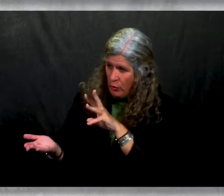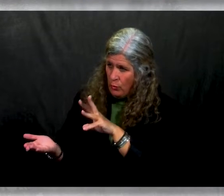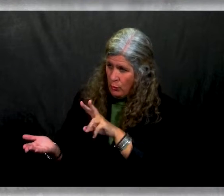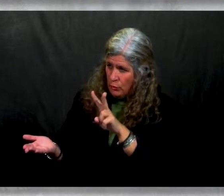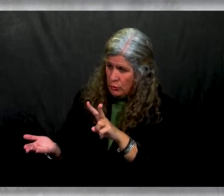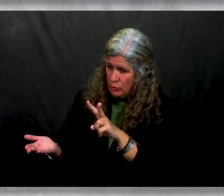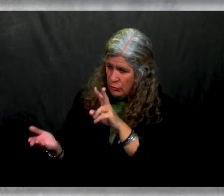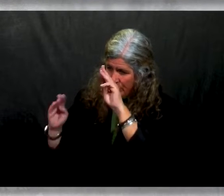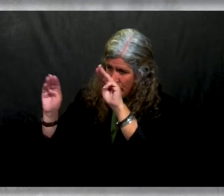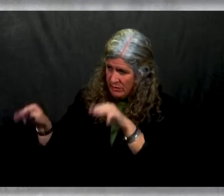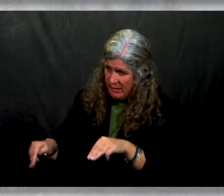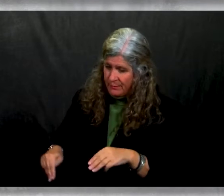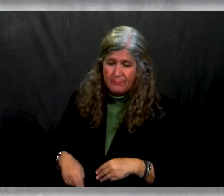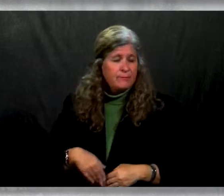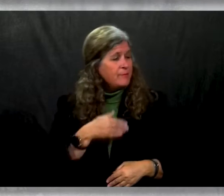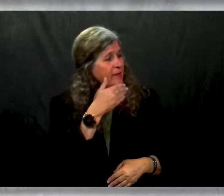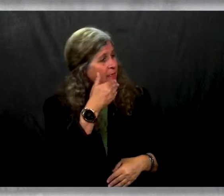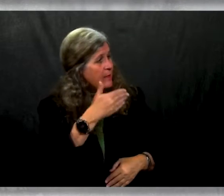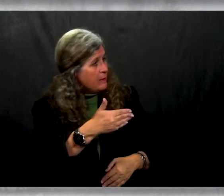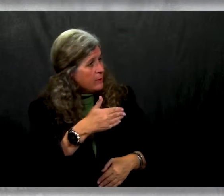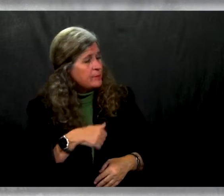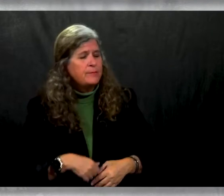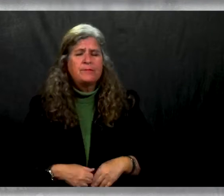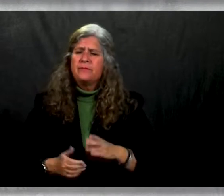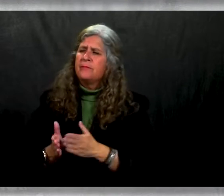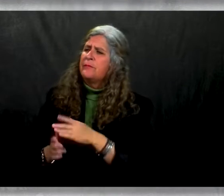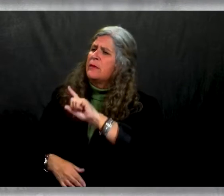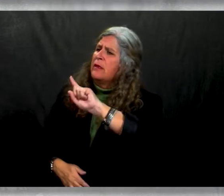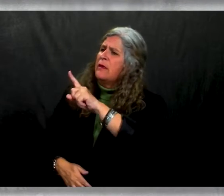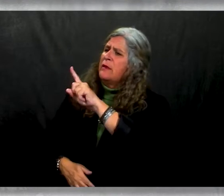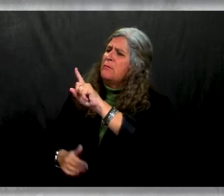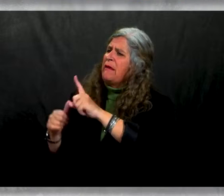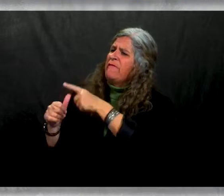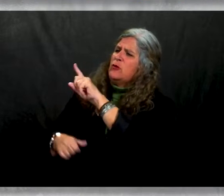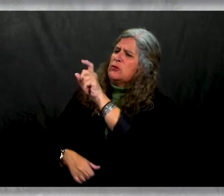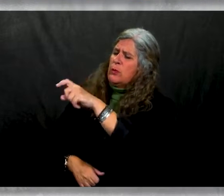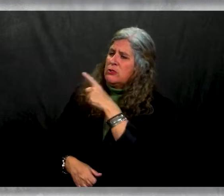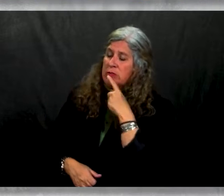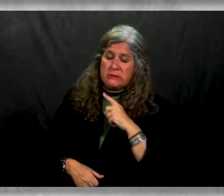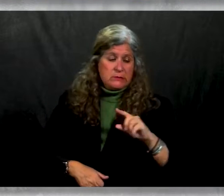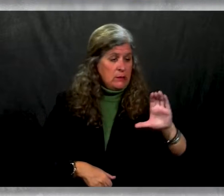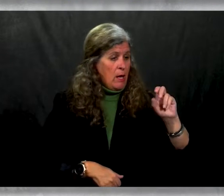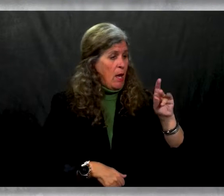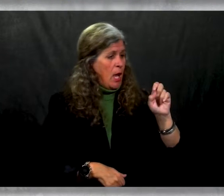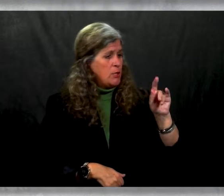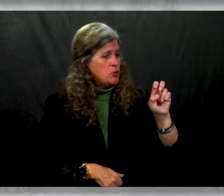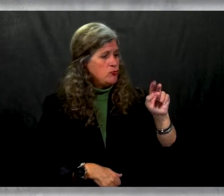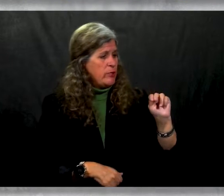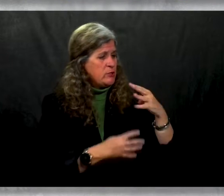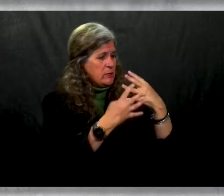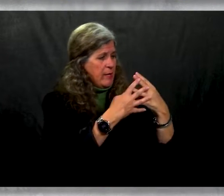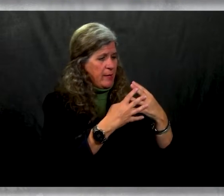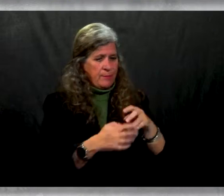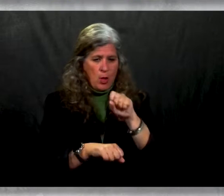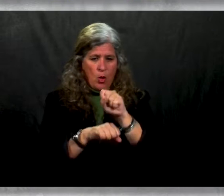My first question for you is what is the difference between a concentration camp, a work camp, and an extermination camp?